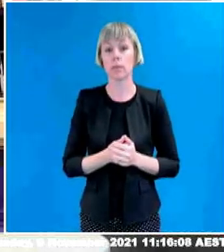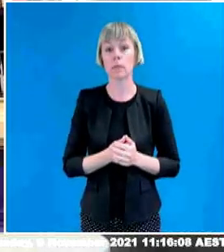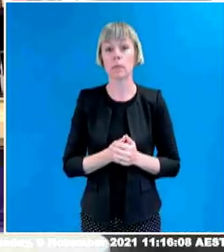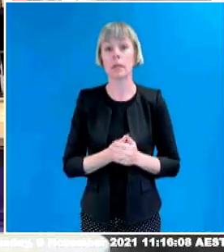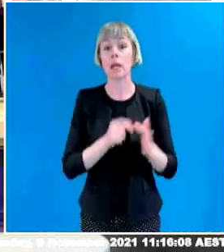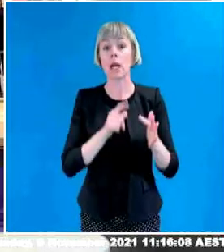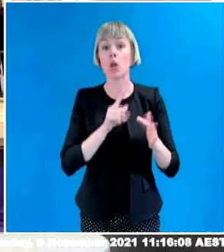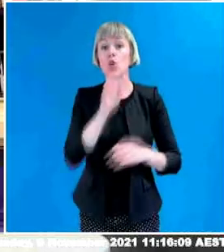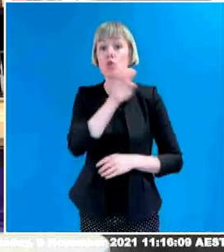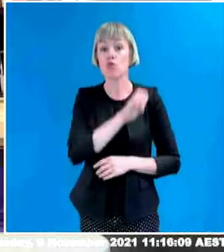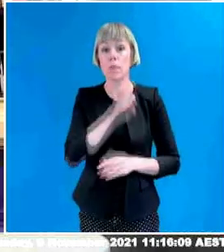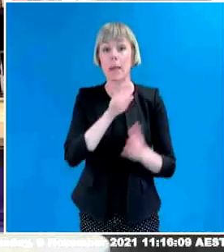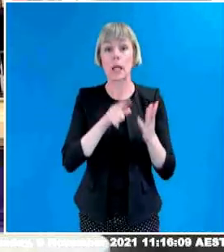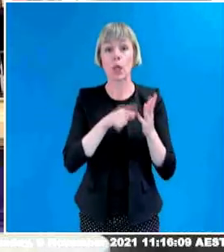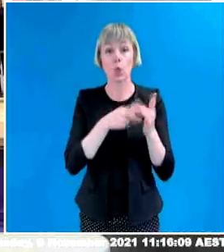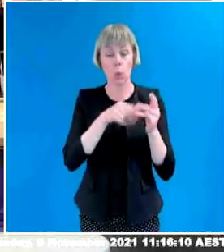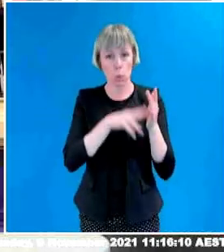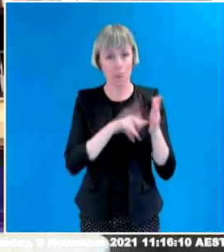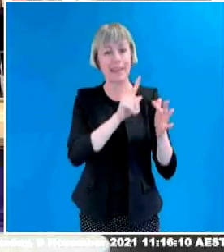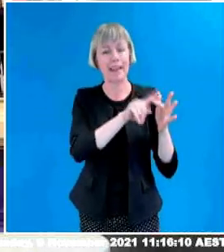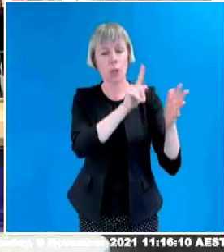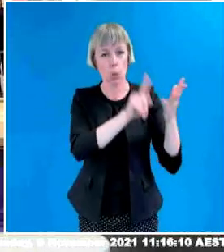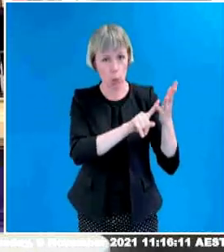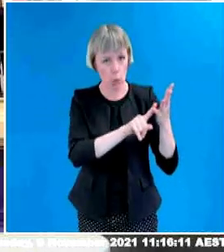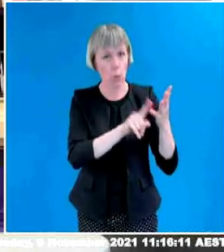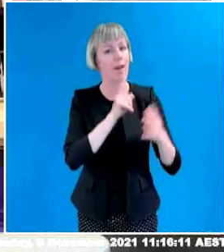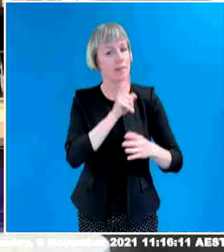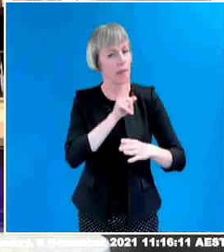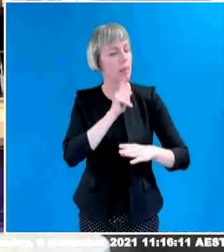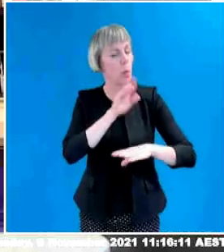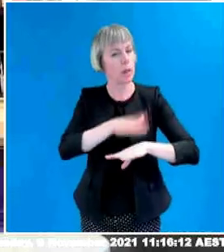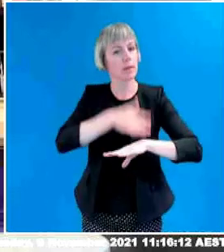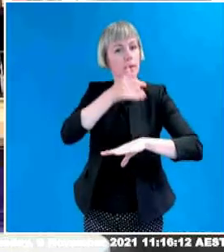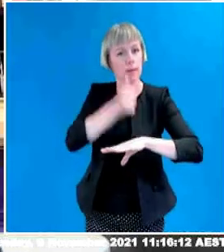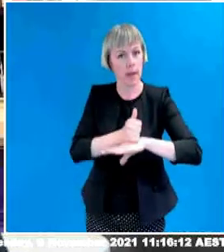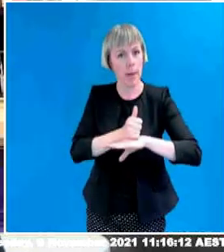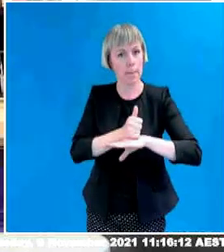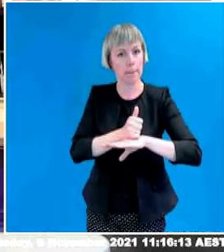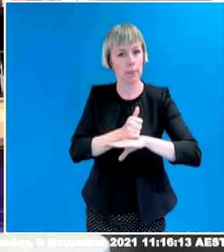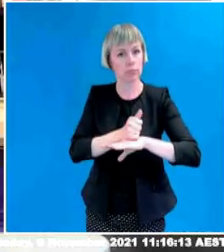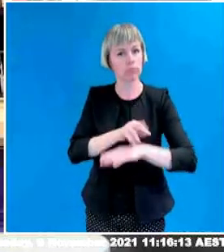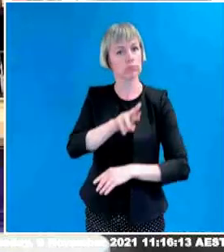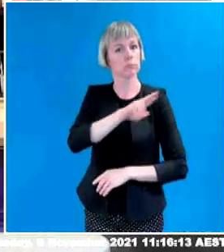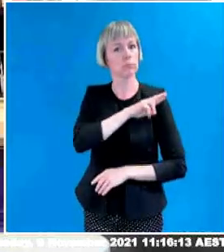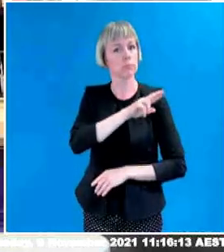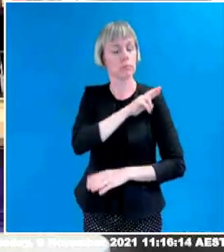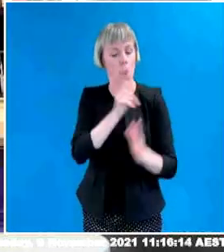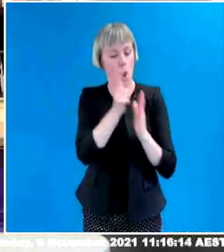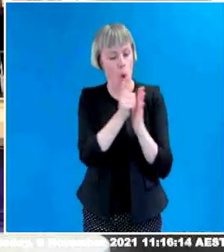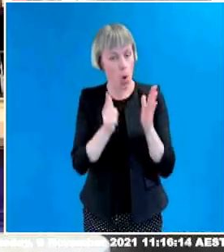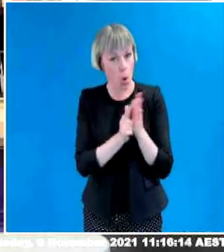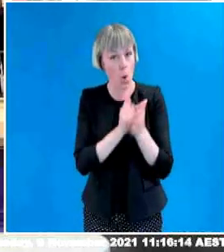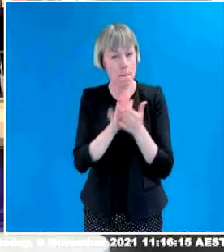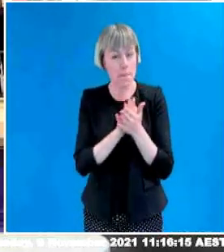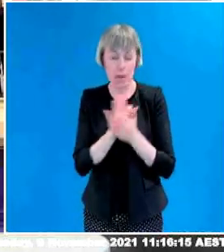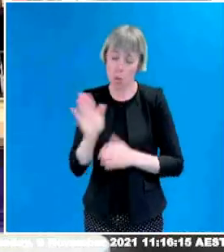diligence law that would require companies within the EU to conduct human rights due diligence. What does that mean?